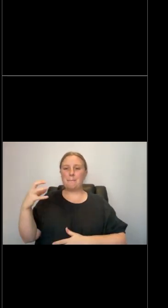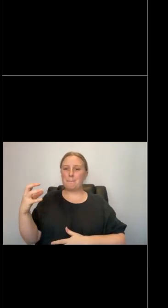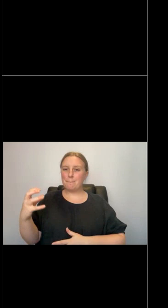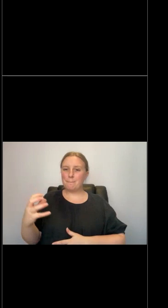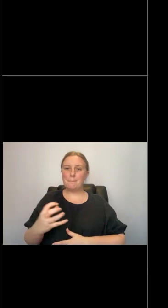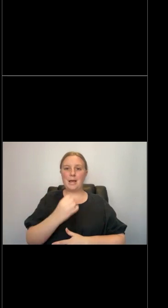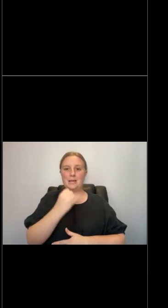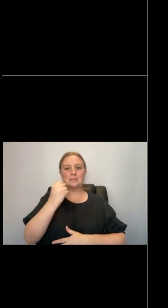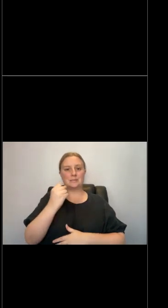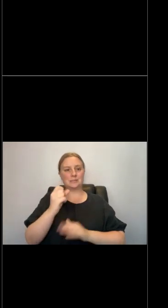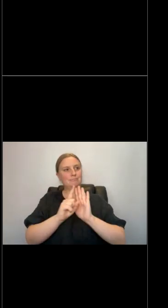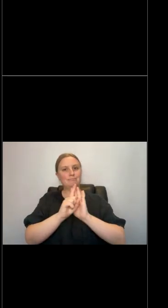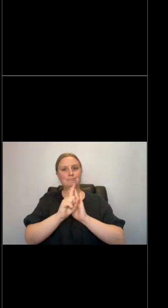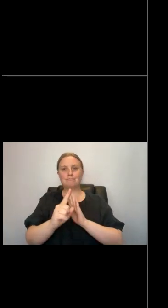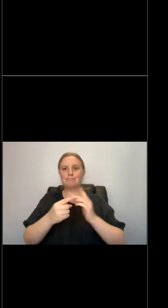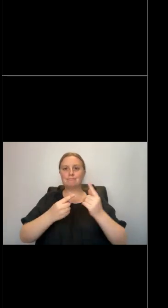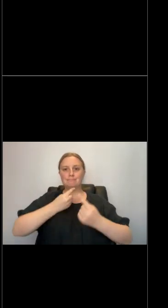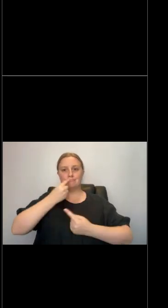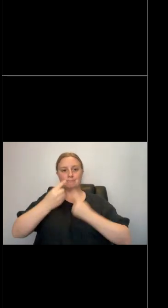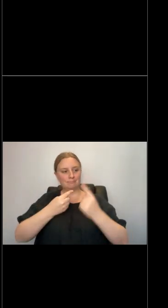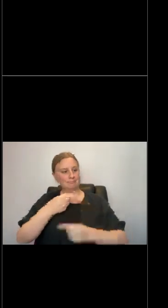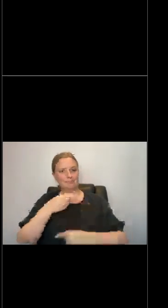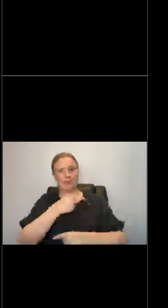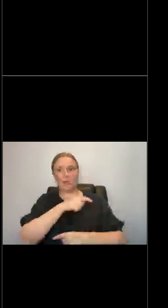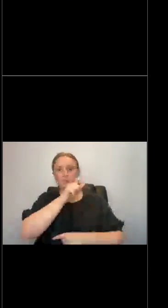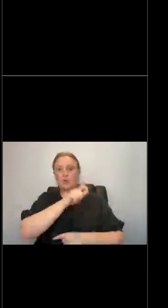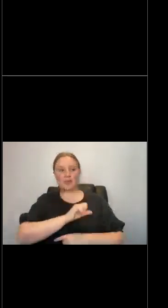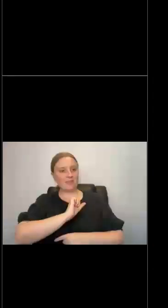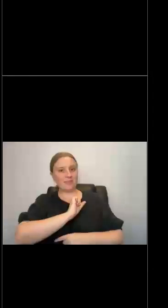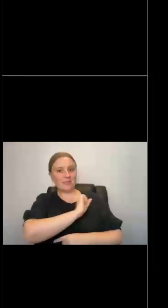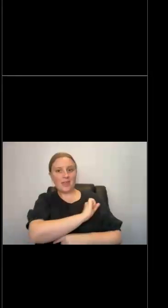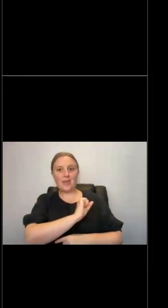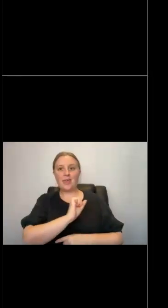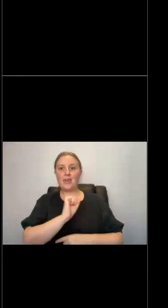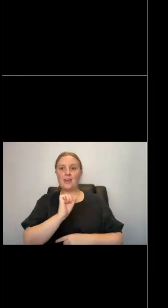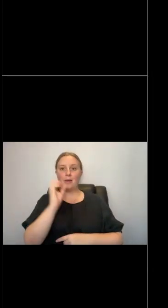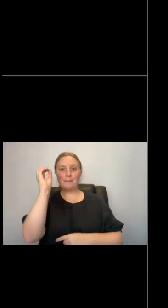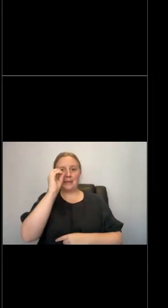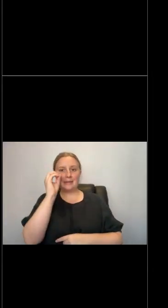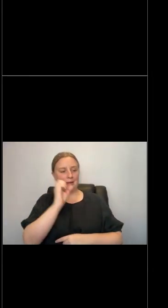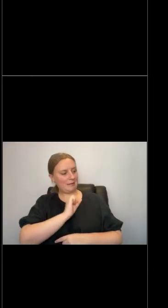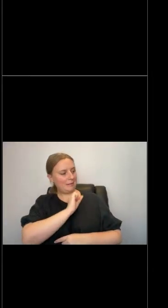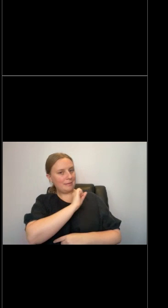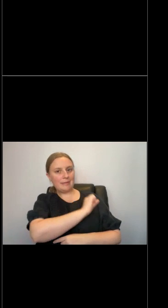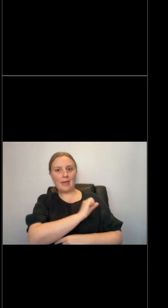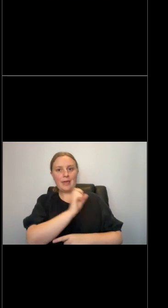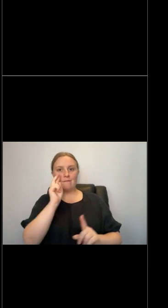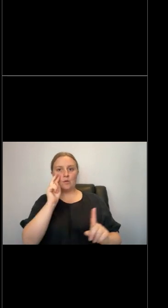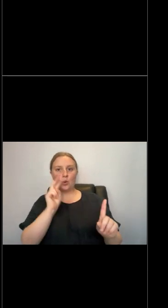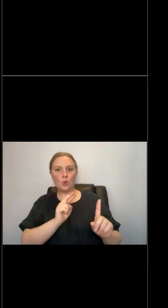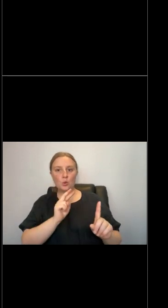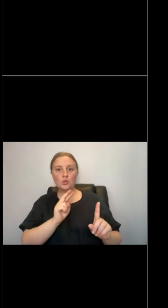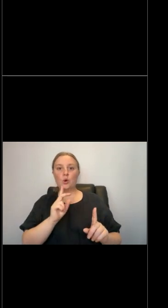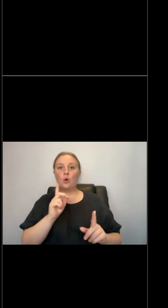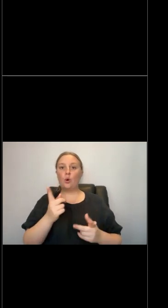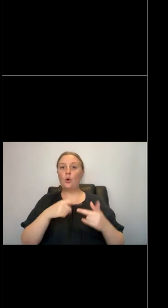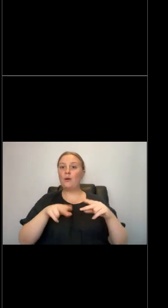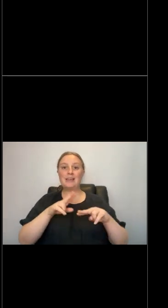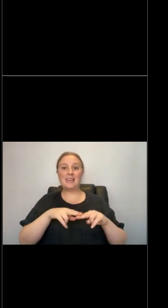and preferences, or to the extent that they can't be expressed, represent the person's best interests,